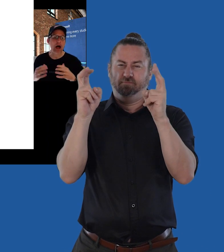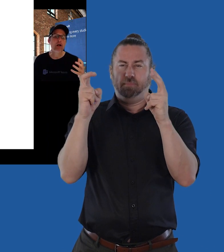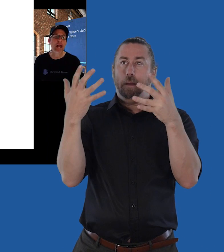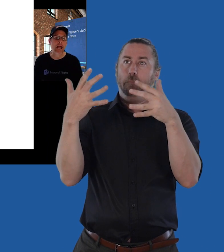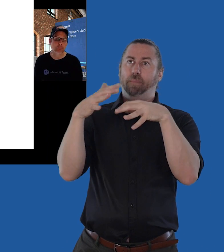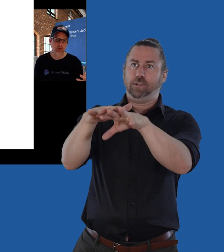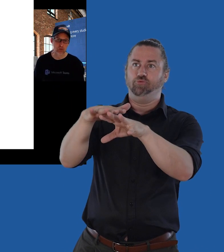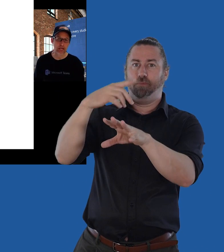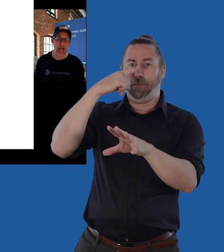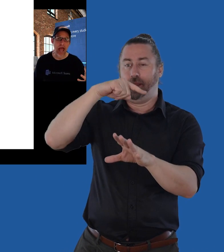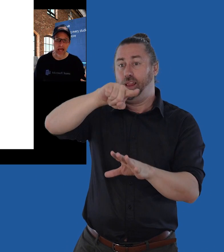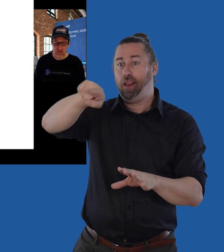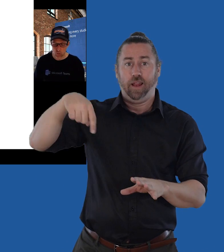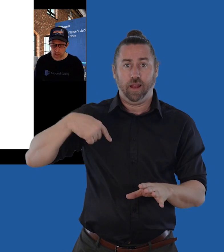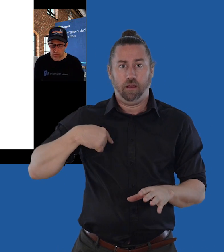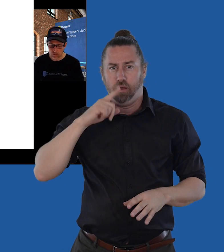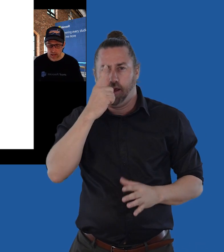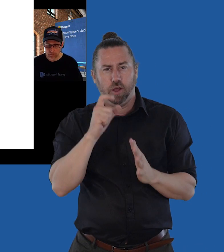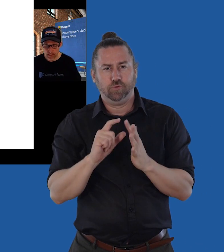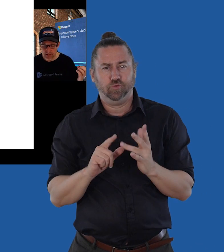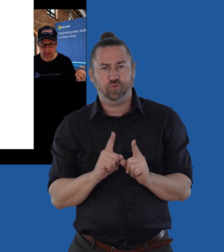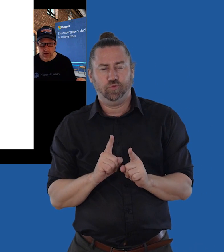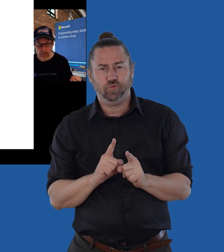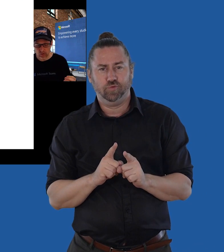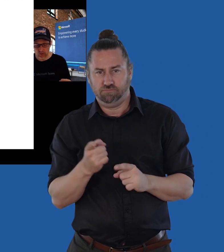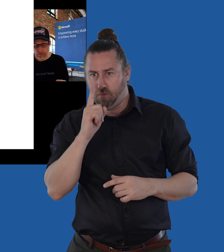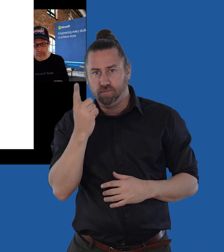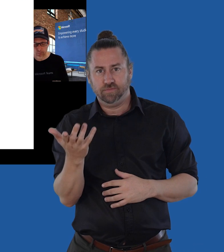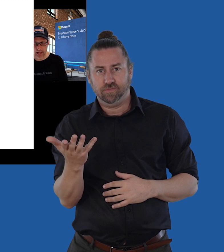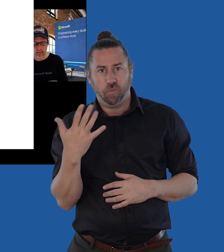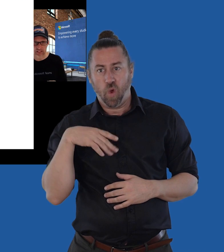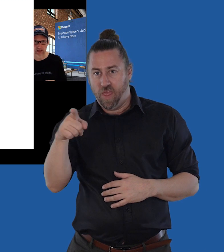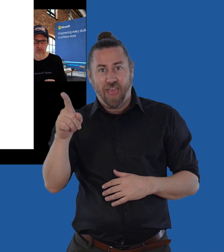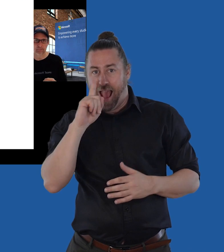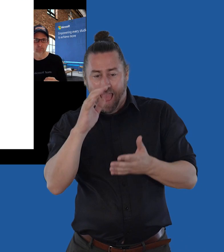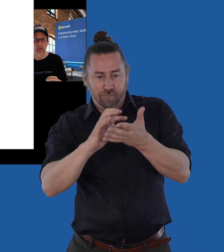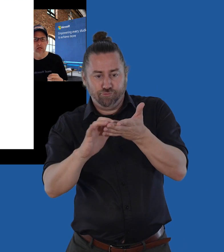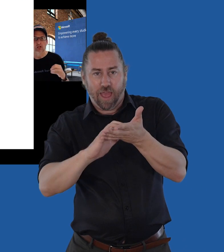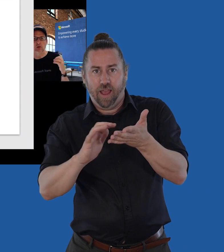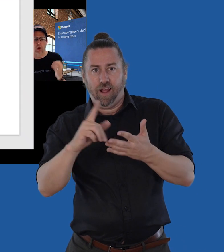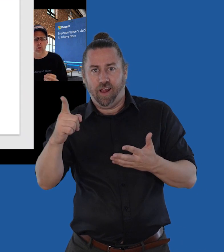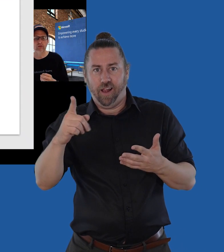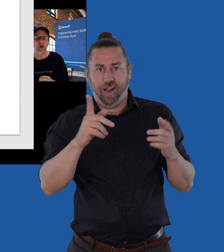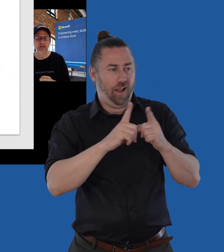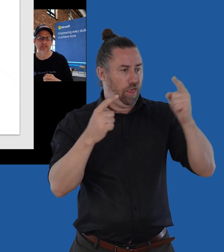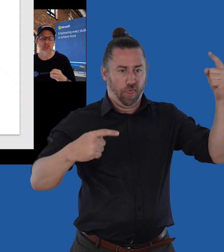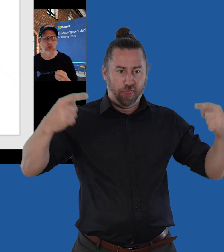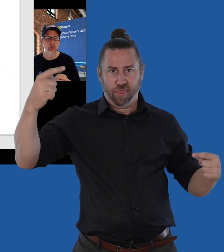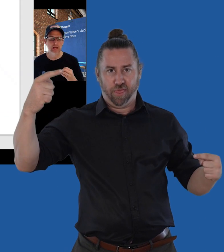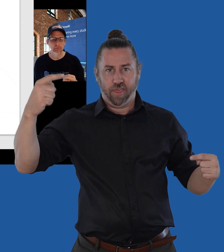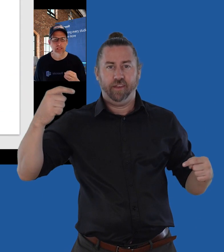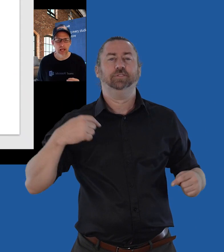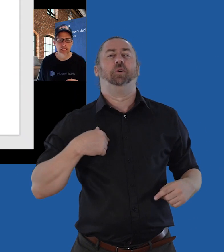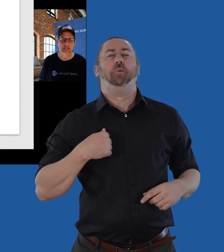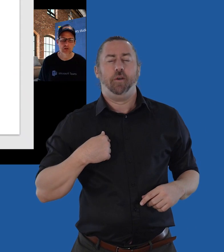'are unable to do it as well,' right? Because they're unable to read braille, et cetera. So, what we've got is a tool, something like this,